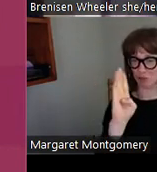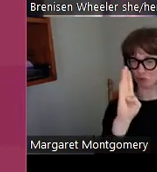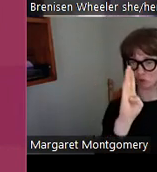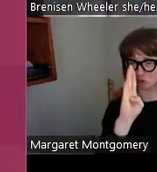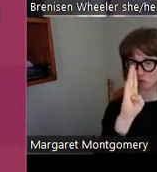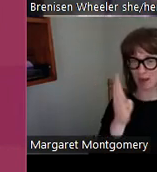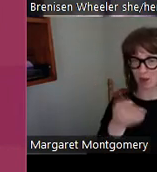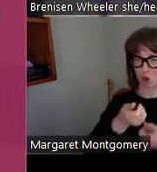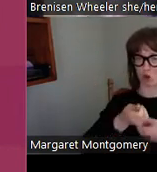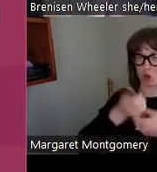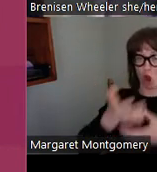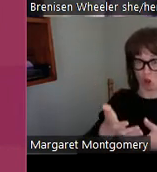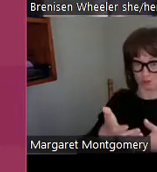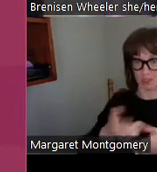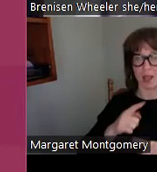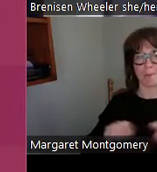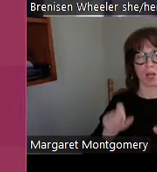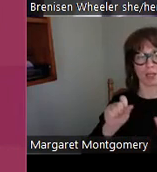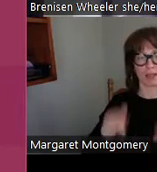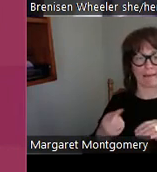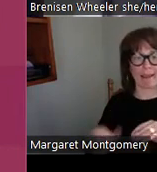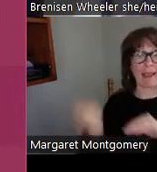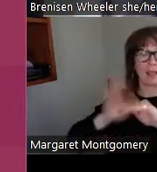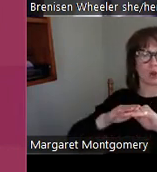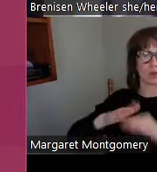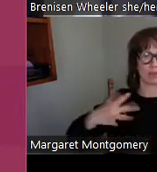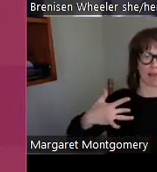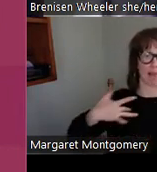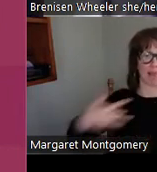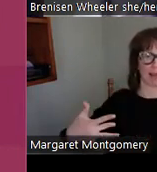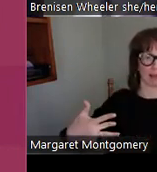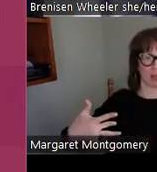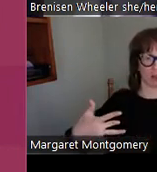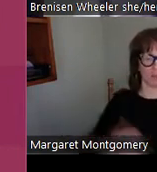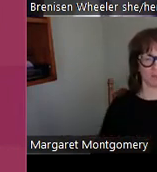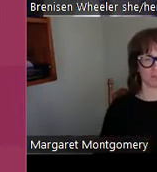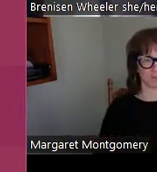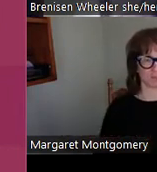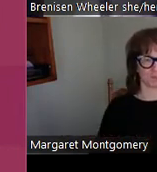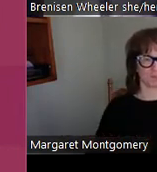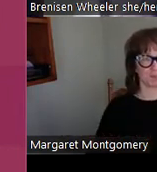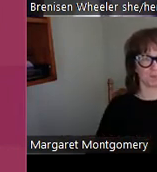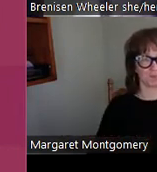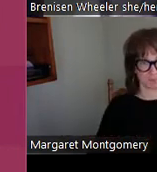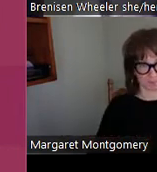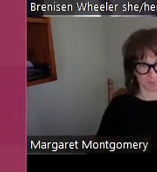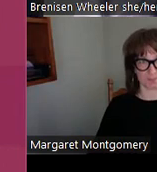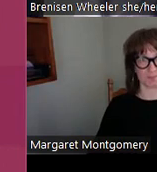13:05:58 The left of that here so know how to share the results.